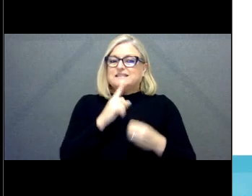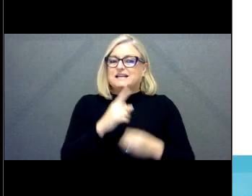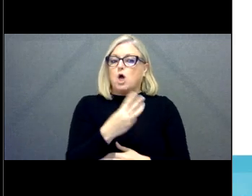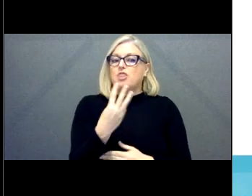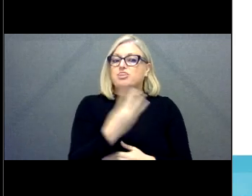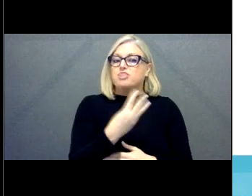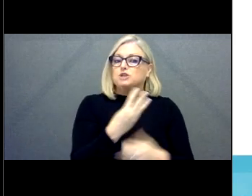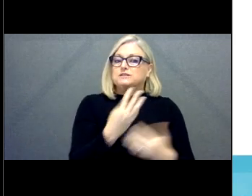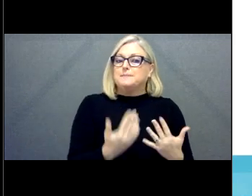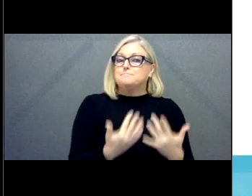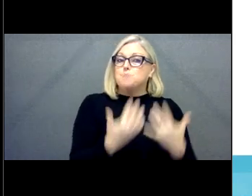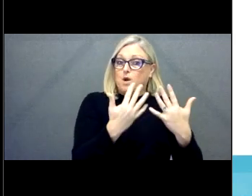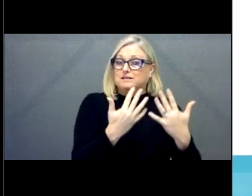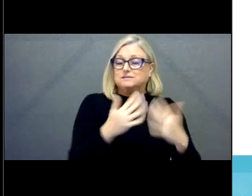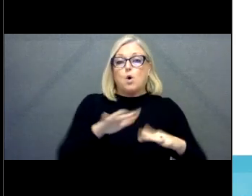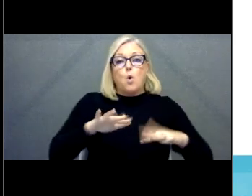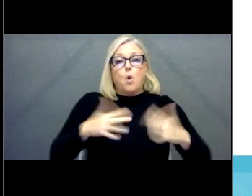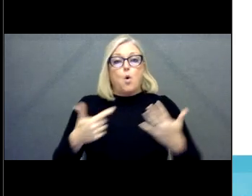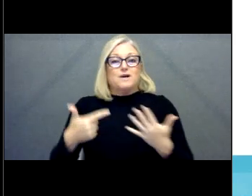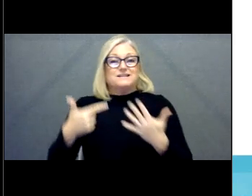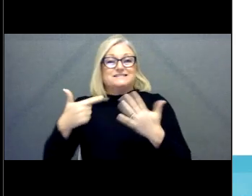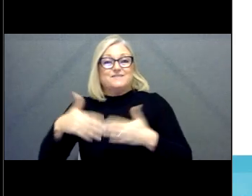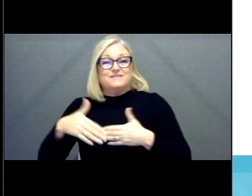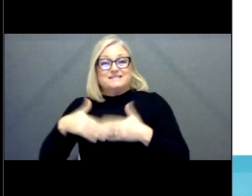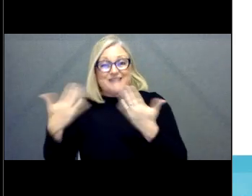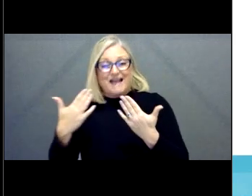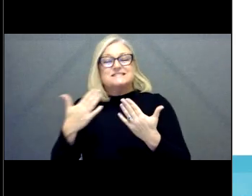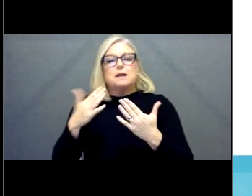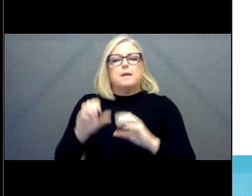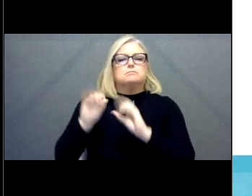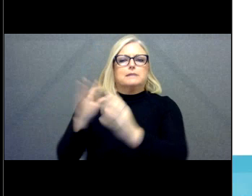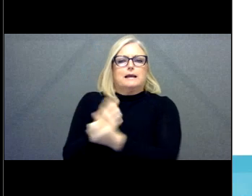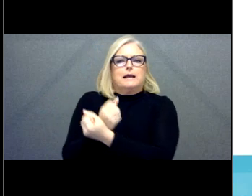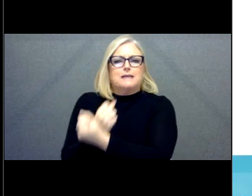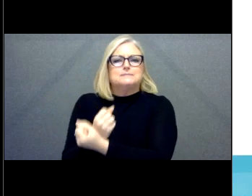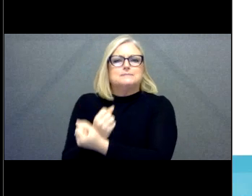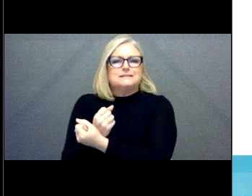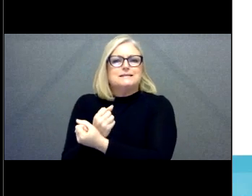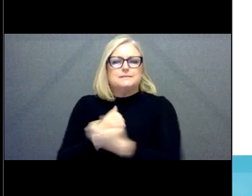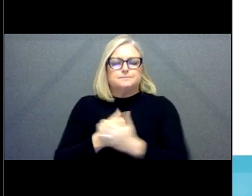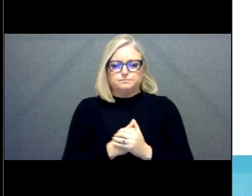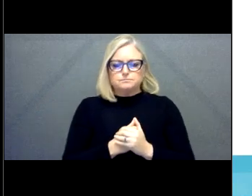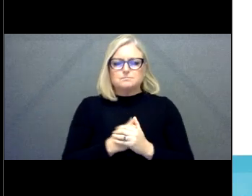custody for a person and we uh my team I think pretty much worked it out that that um can't